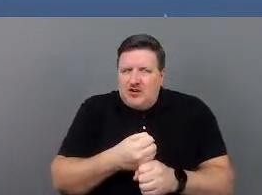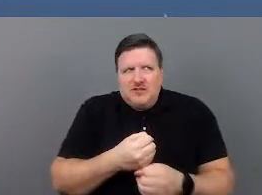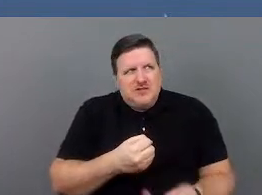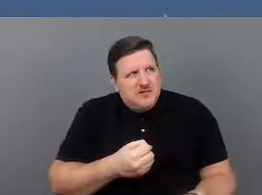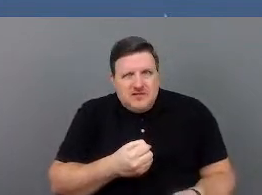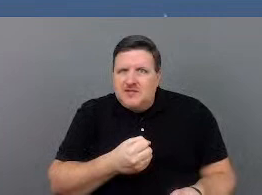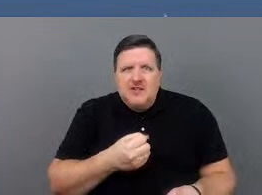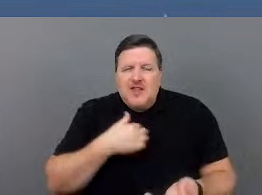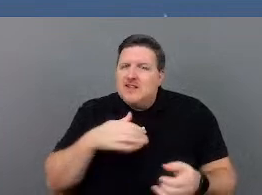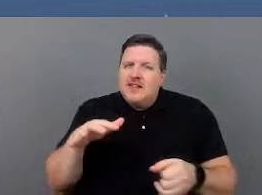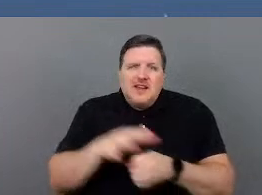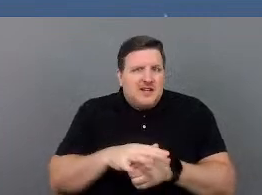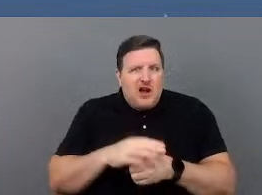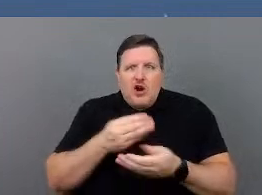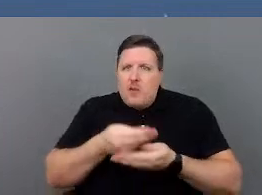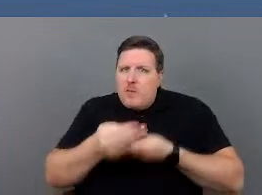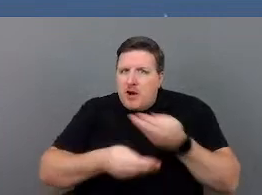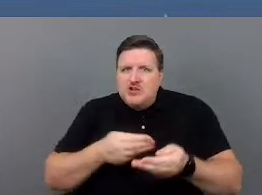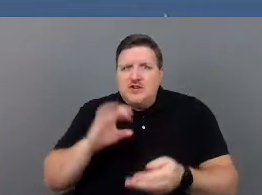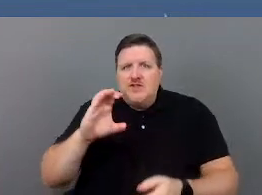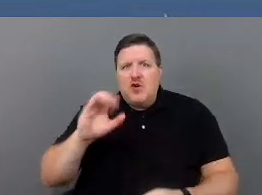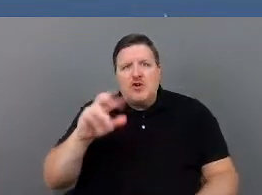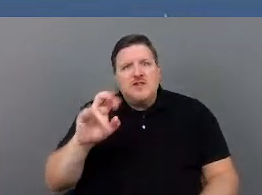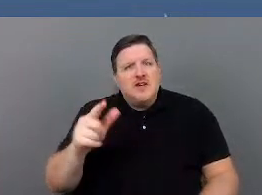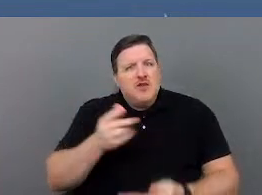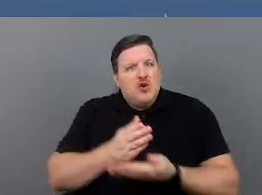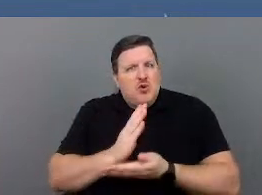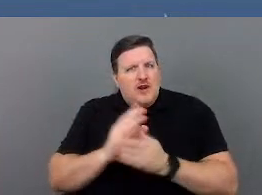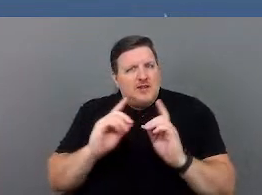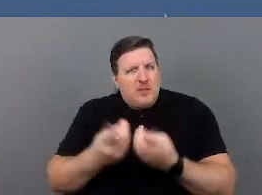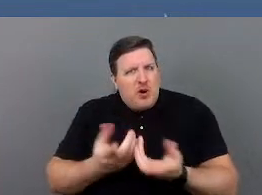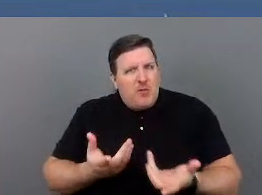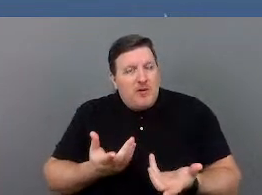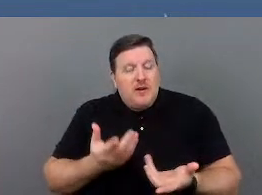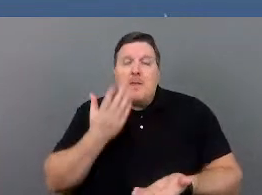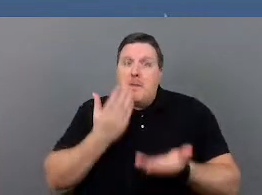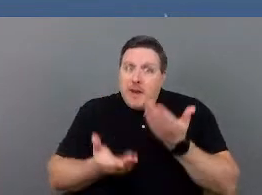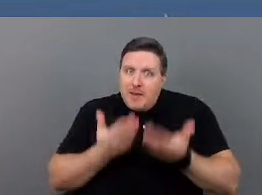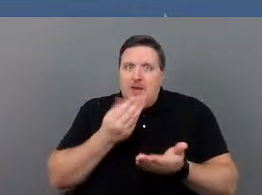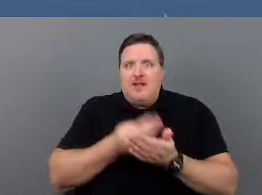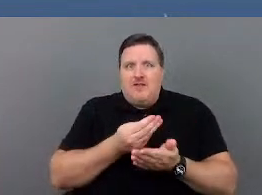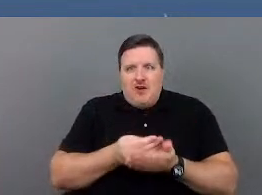THAT ACTUALLY NEED THE MONEY INSTEAD OF GIVING IT TO THE ONE DEPARTMENT THAT ALREADY HAS SO MUCH MONEY THEY DIDN'T KNOW WHAT TO DO WITH IT. THANK YOU.